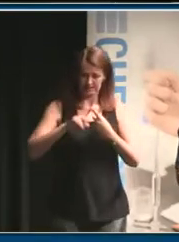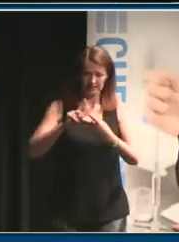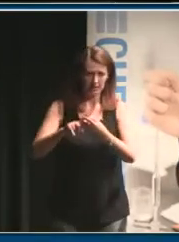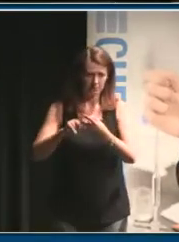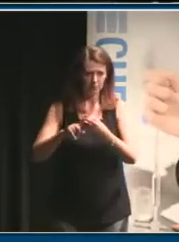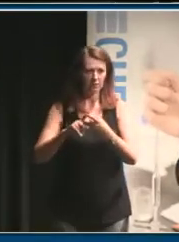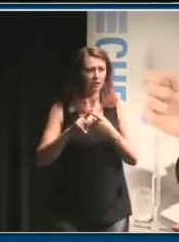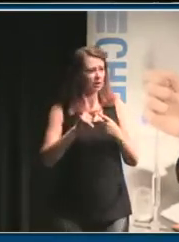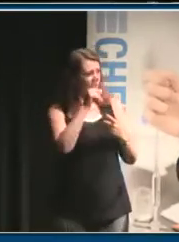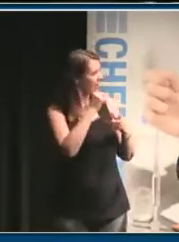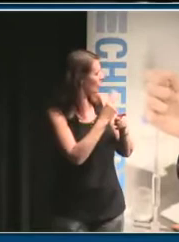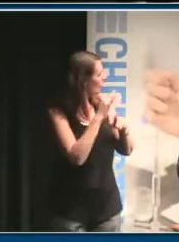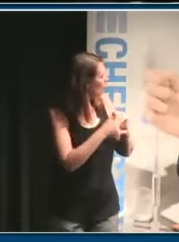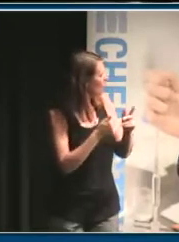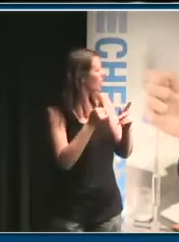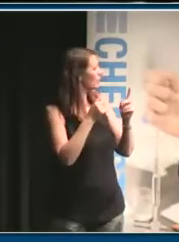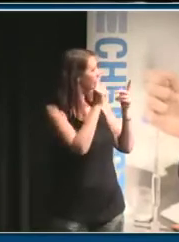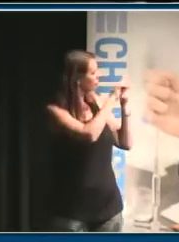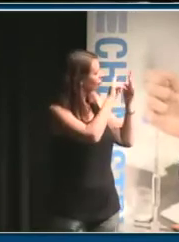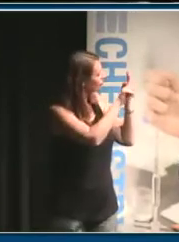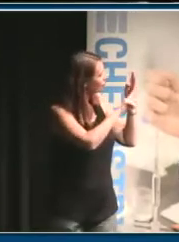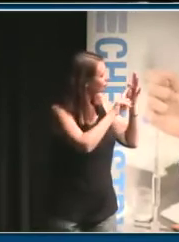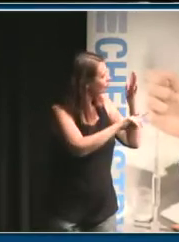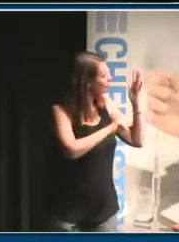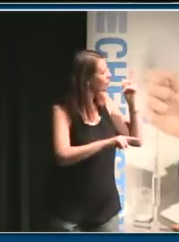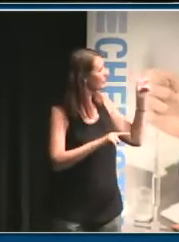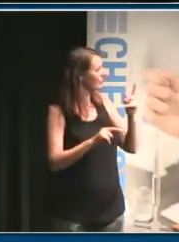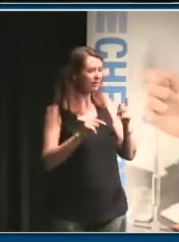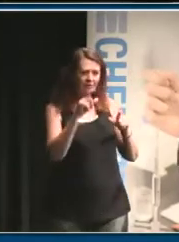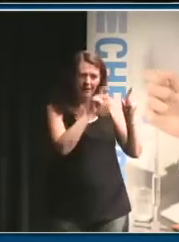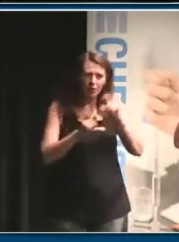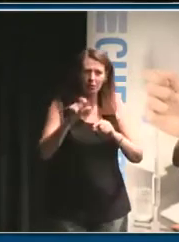stable economics, agriculture, education, business, chemistry, all kinds of anything